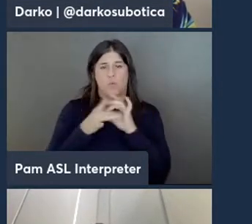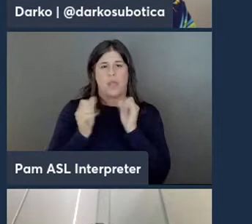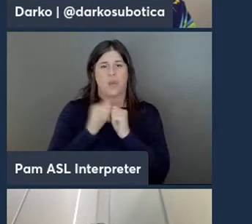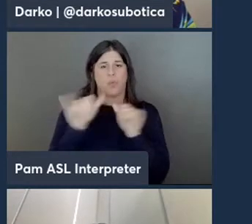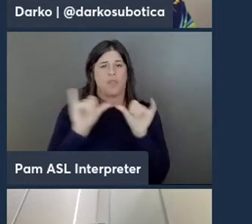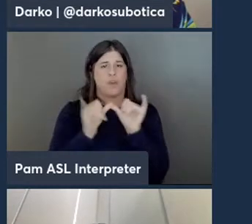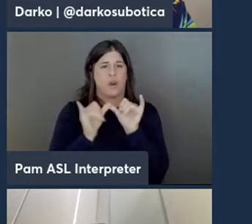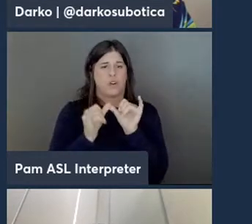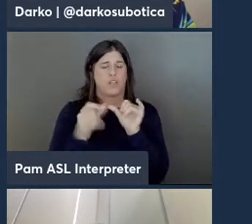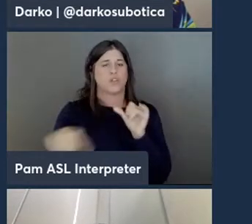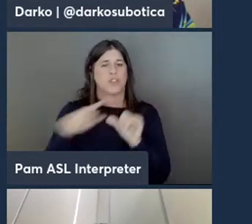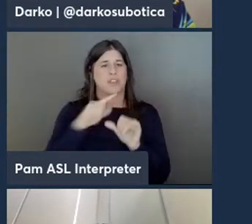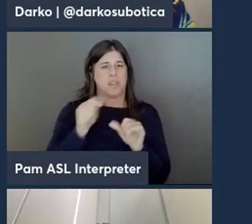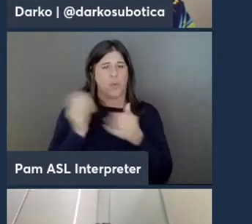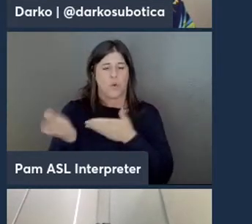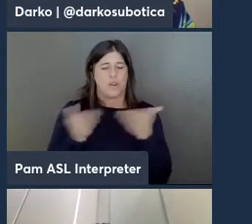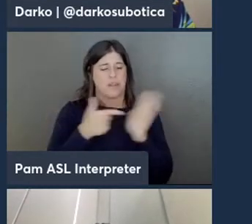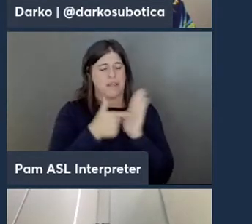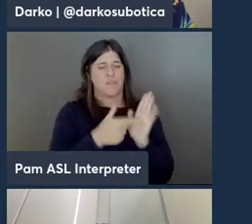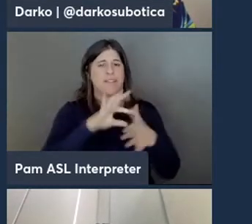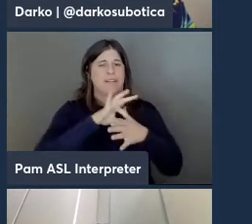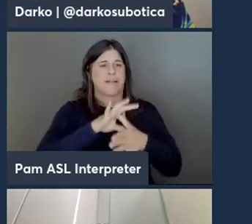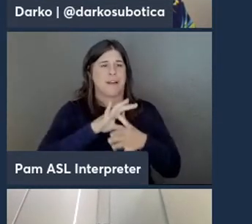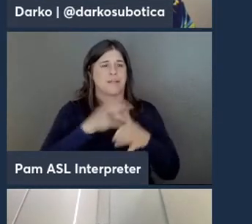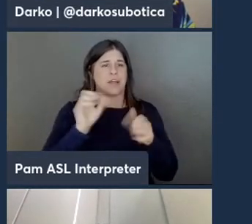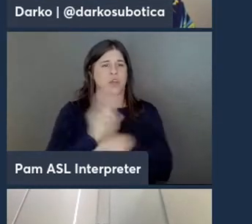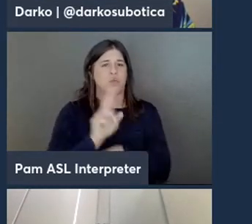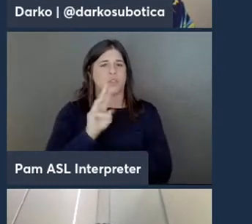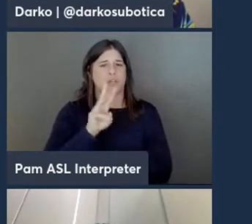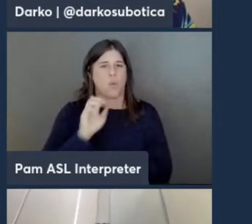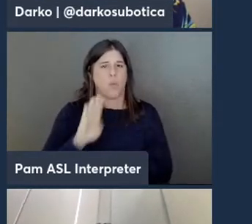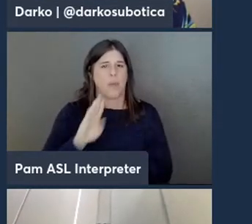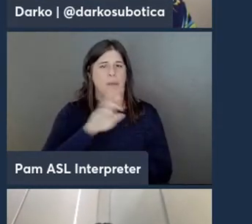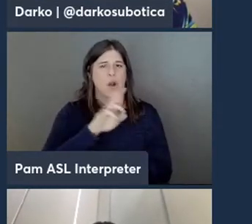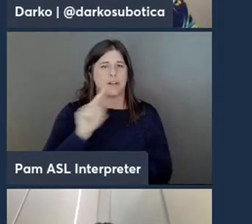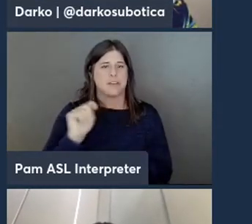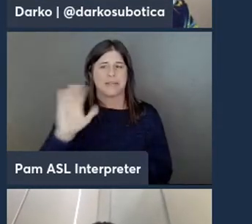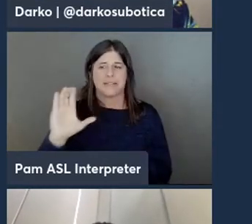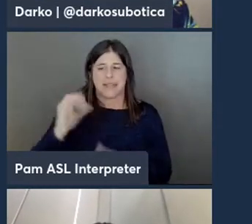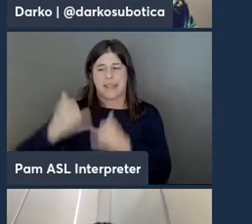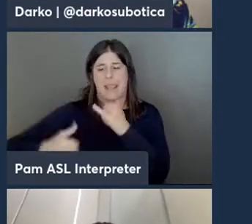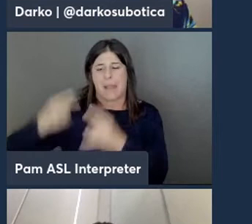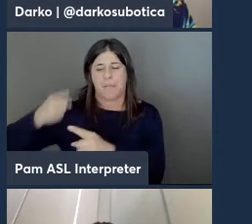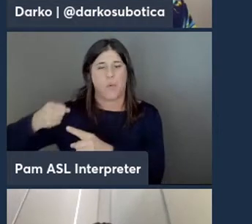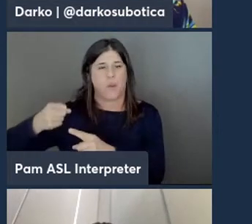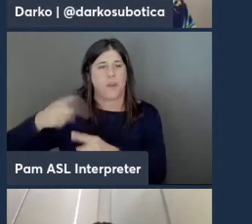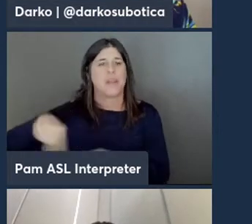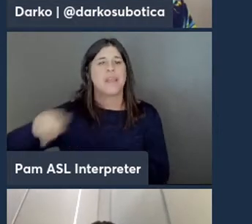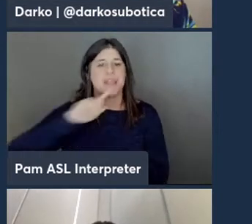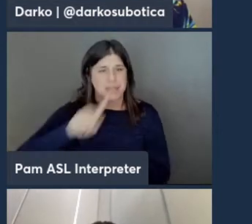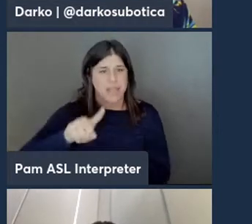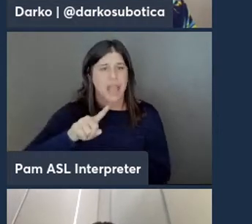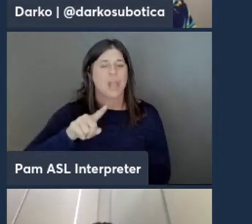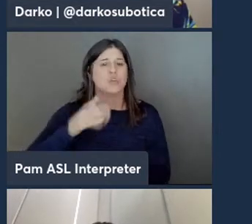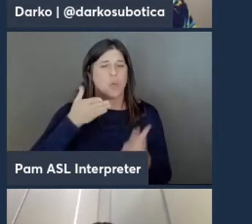is we're delivering the content through a web RTC endpoint. So this is actually going through web RTC